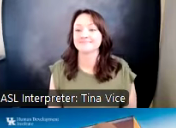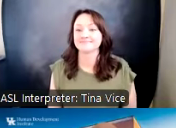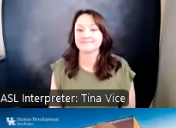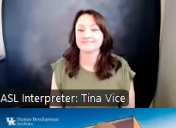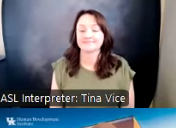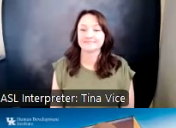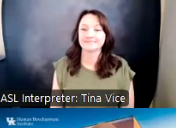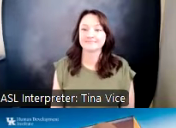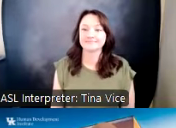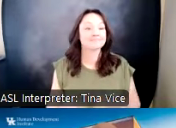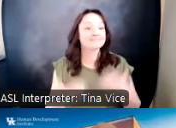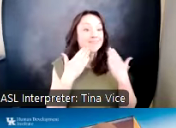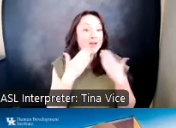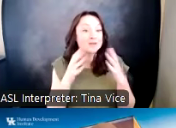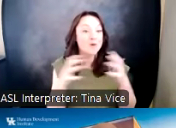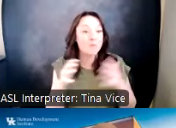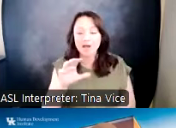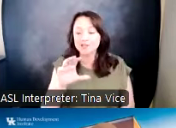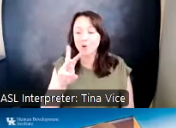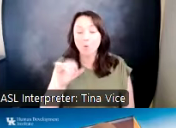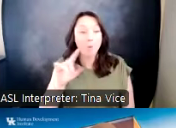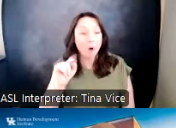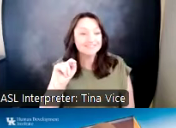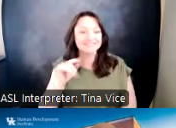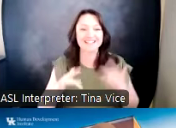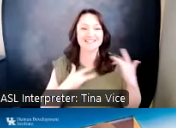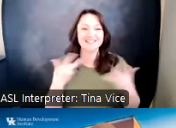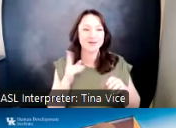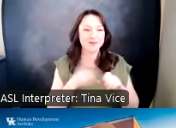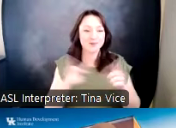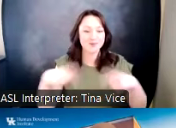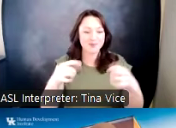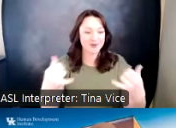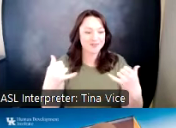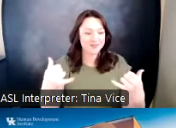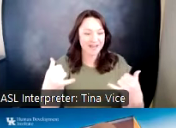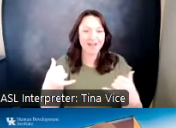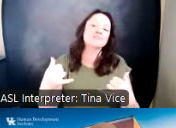Thank you so much, Walt. We're excited to be here with you all today uh for the disability and physical activity